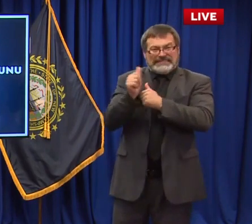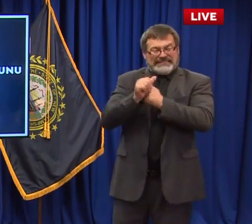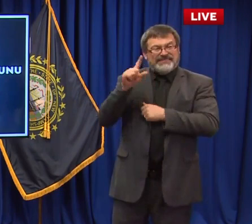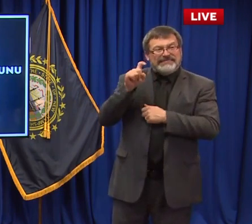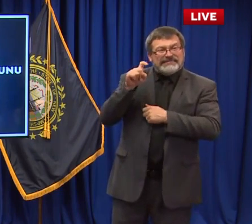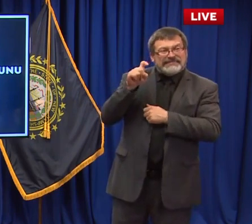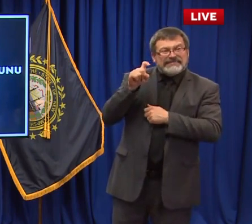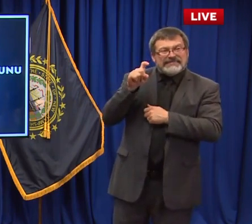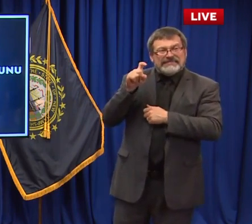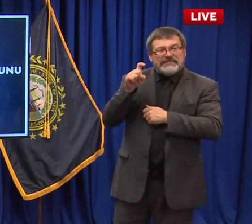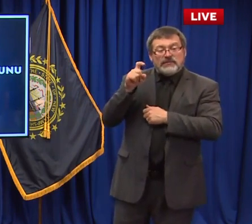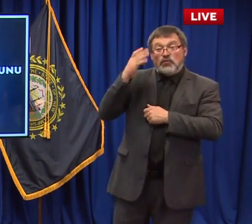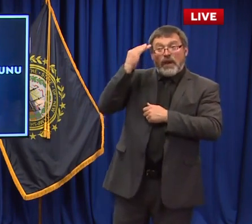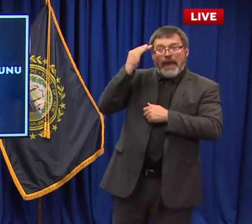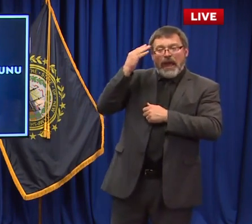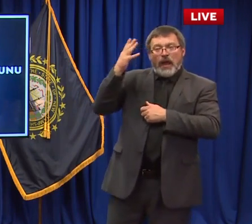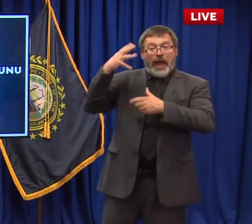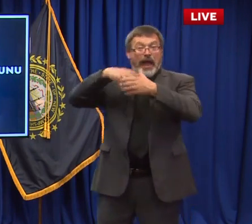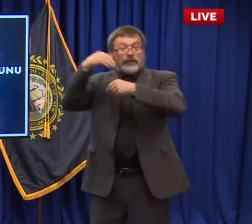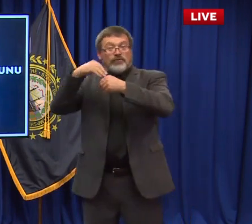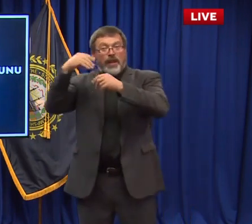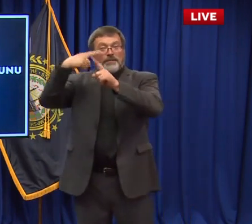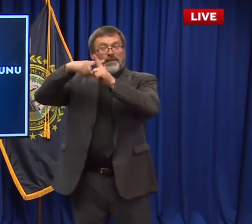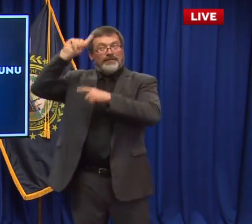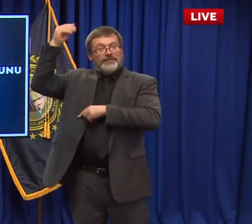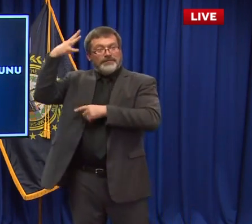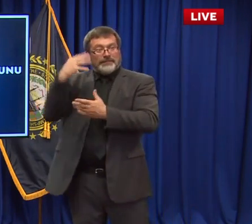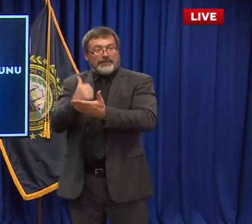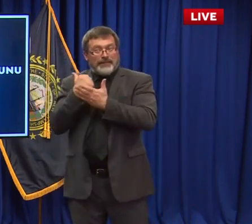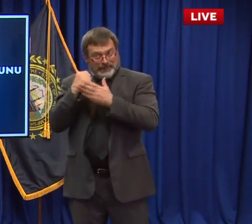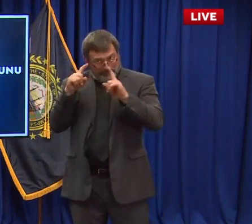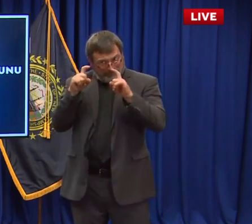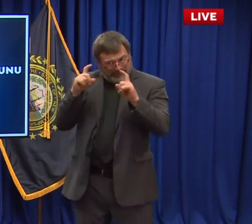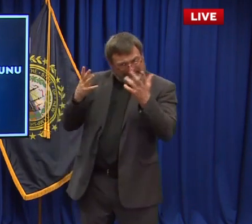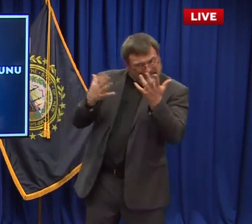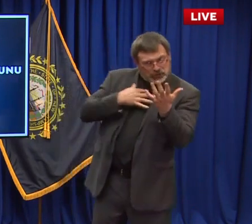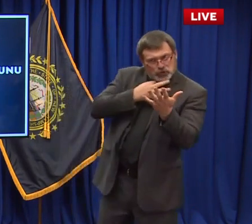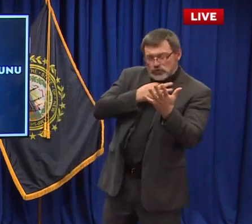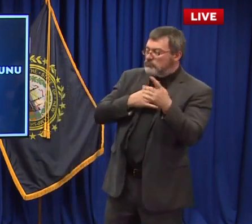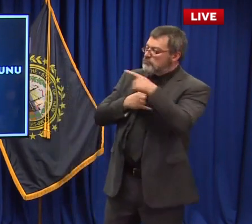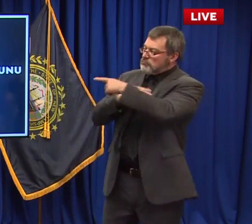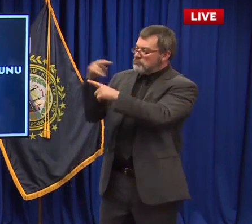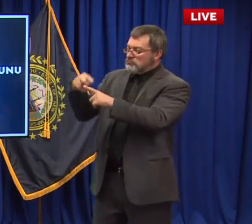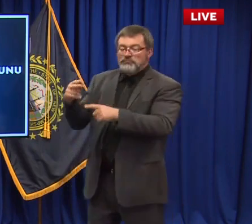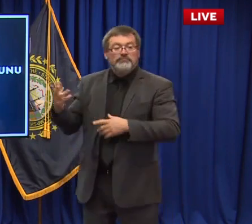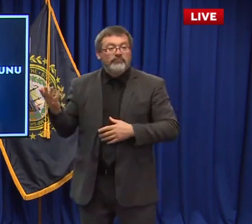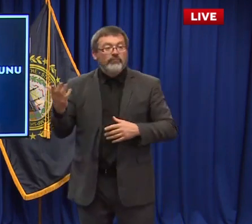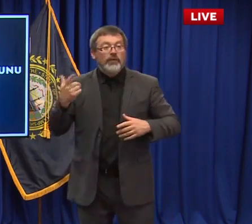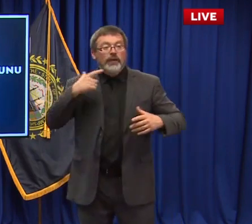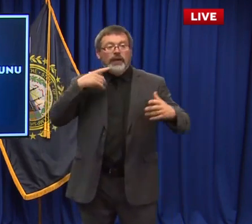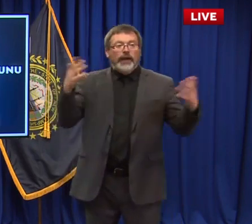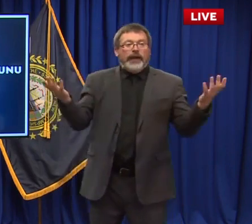IT IS NOT CLEAR HOSTING AN EVENT A DAY VERSUS THE NIGHT MAY IMPACT THE TRANSMISSION OF COVID.